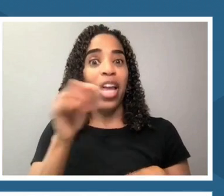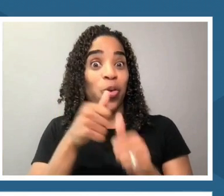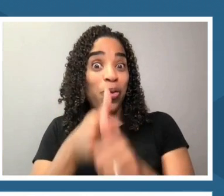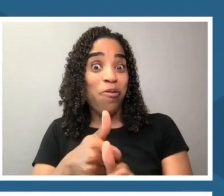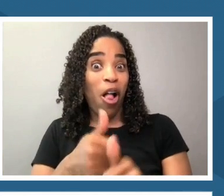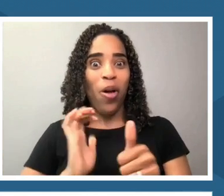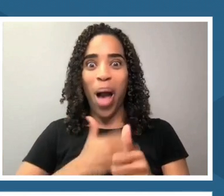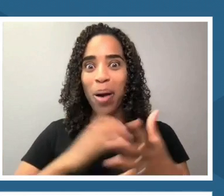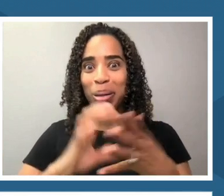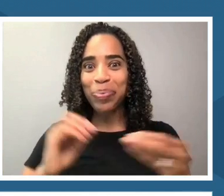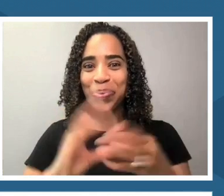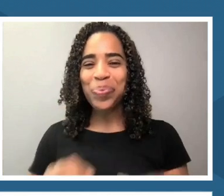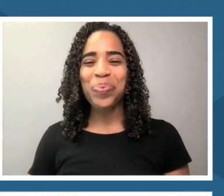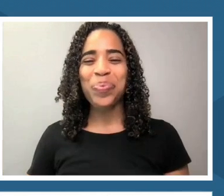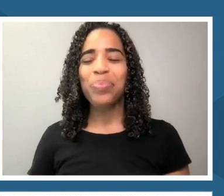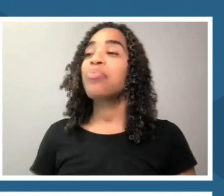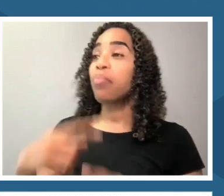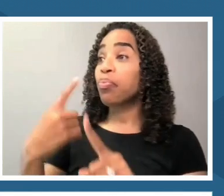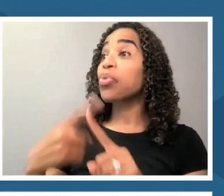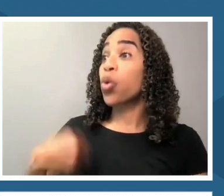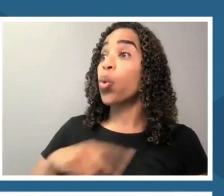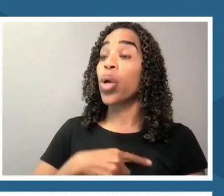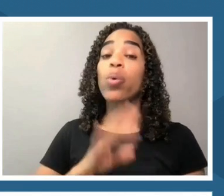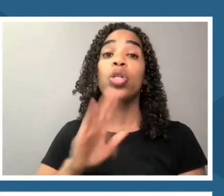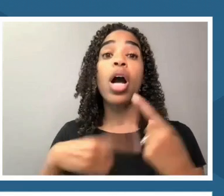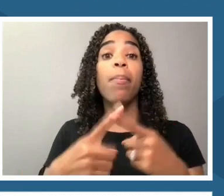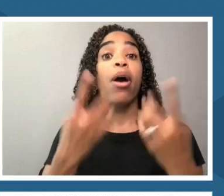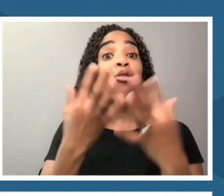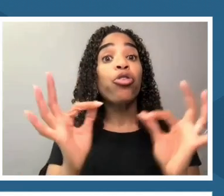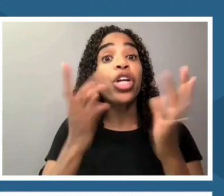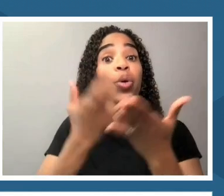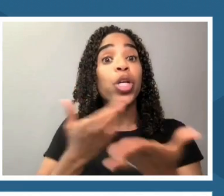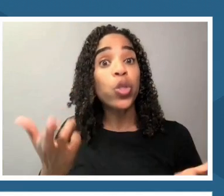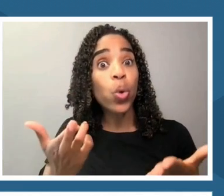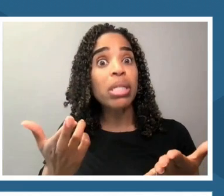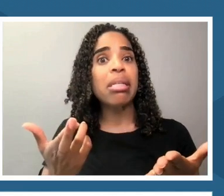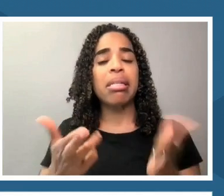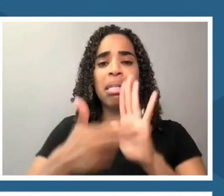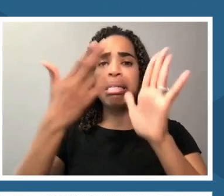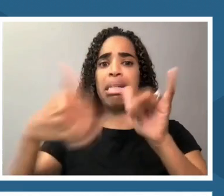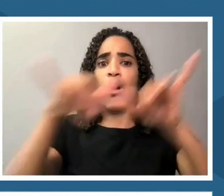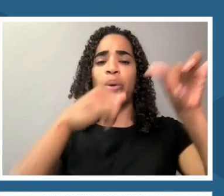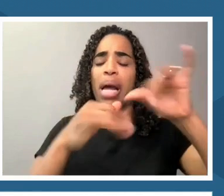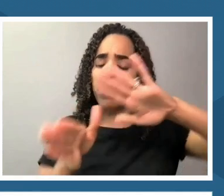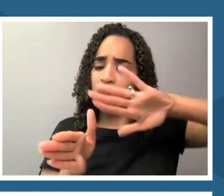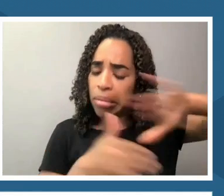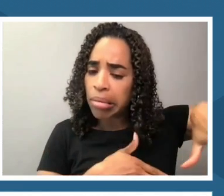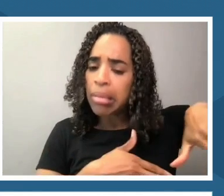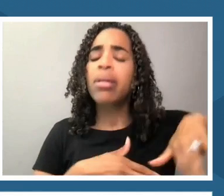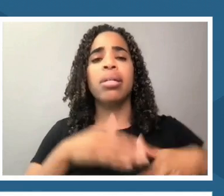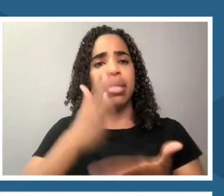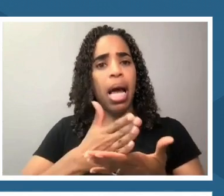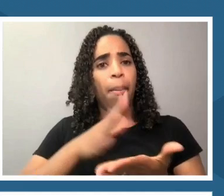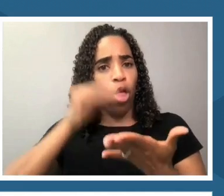we're also going to share where you can access free resources about unlearning these stereotypes and share more about